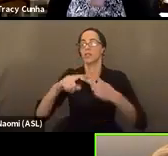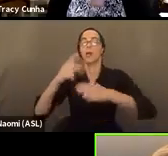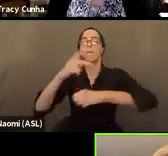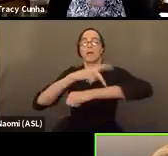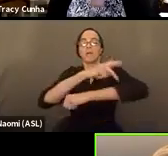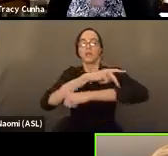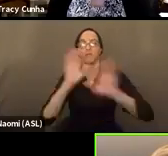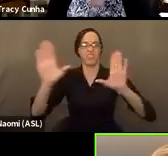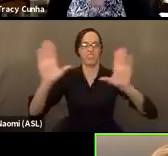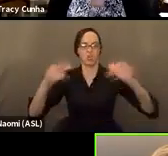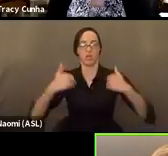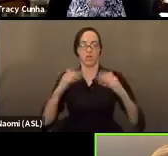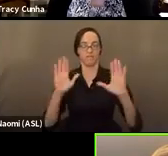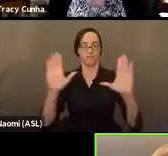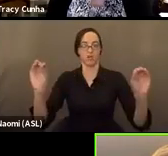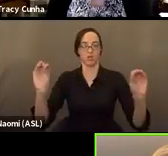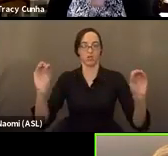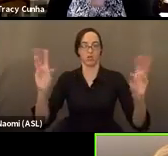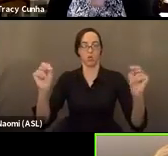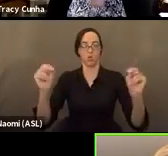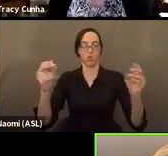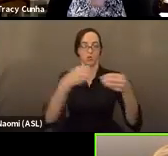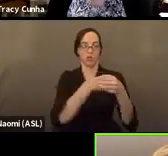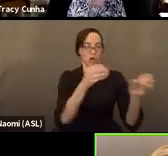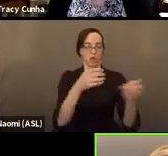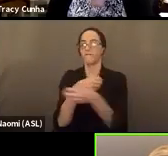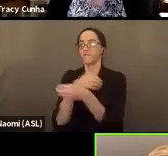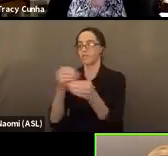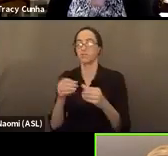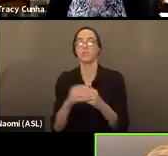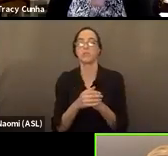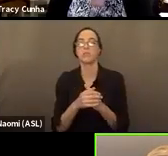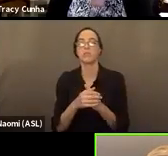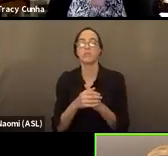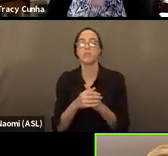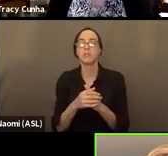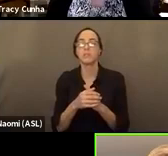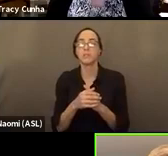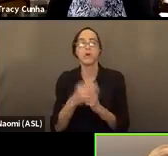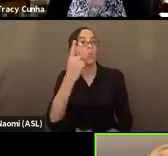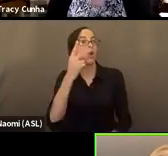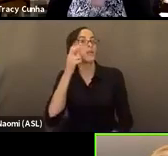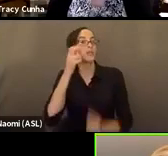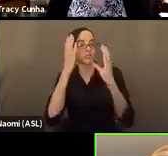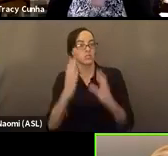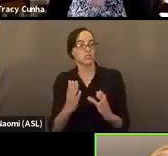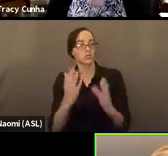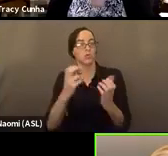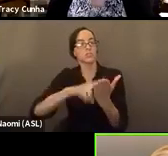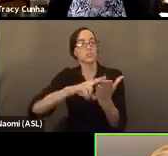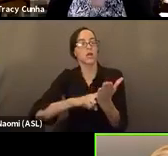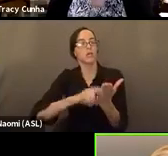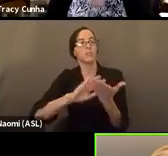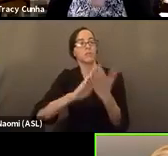um what if um one of our listeners wants to sign up to be a volunteer driver how